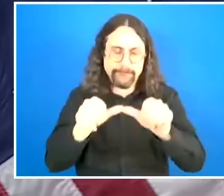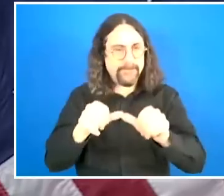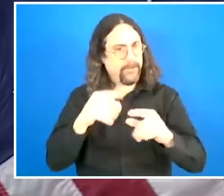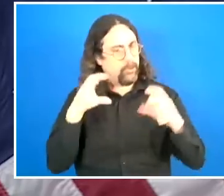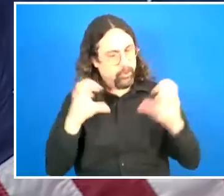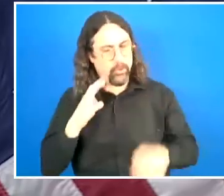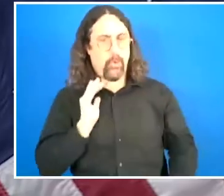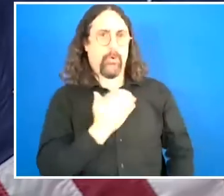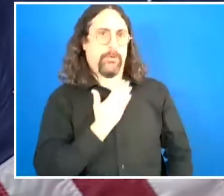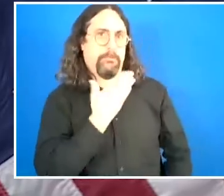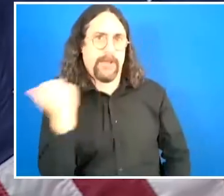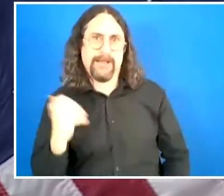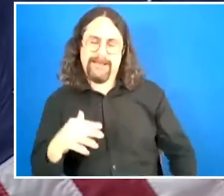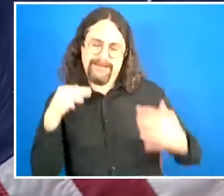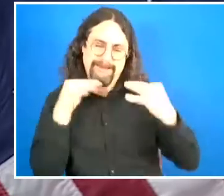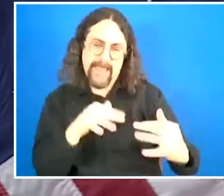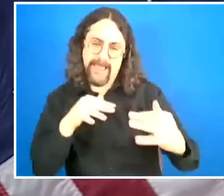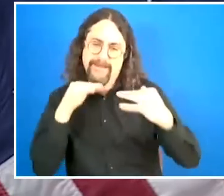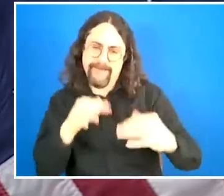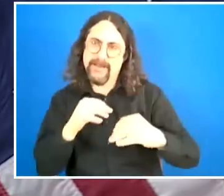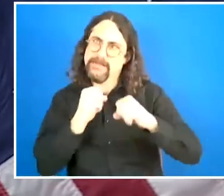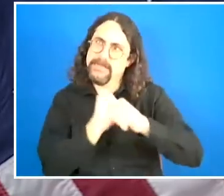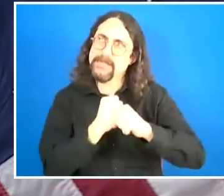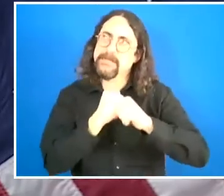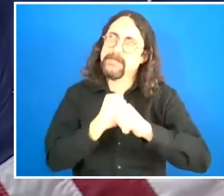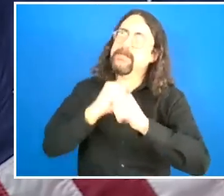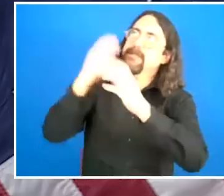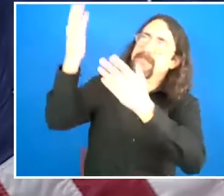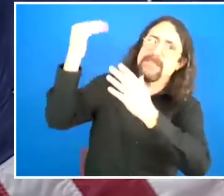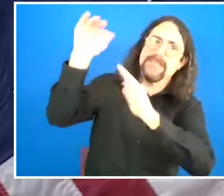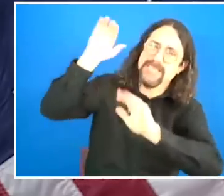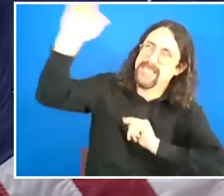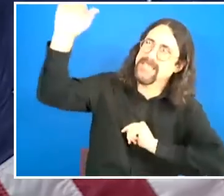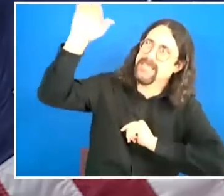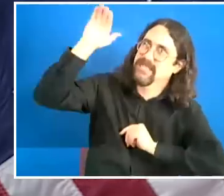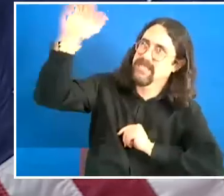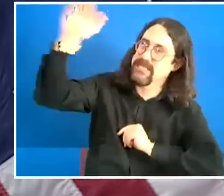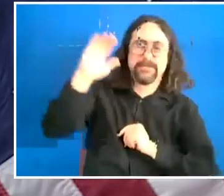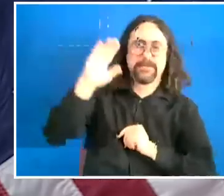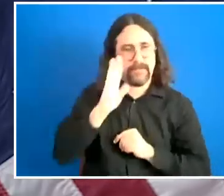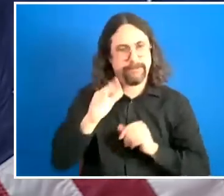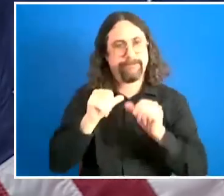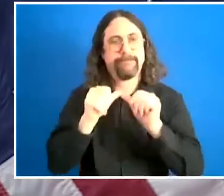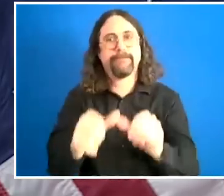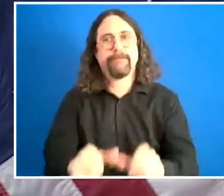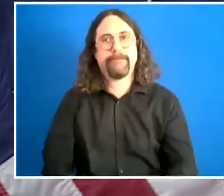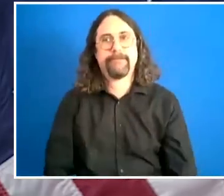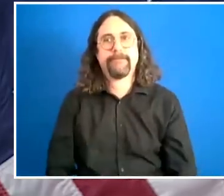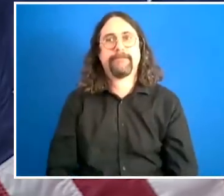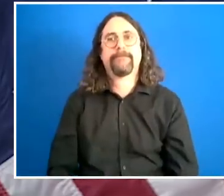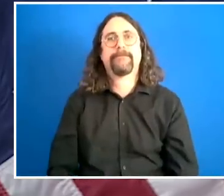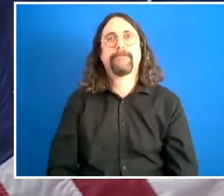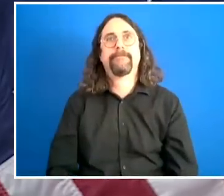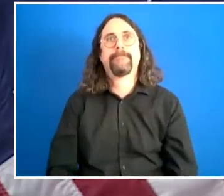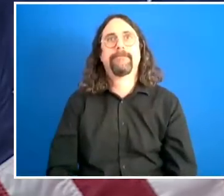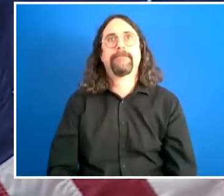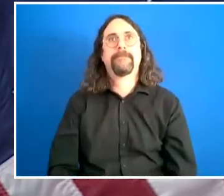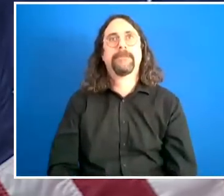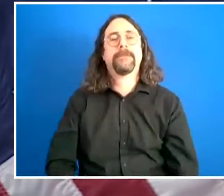LAST QUESTION GOES TO GLORIA. THANK YOU. I JUST WANTED TO